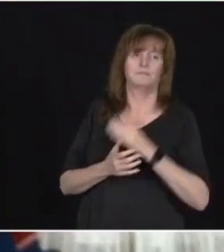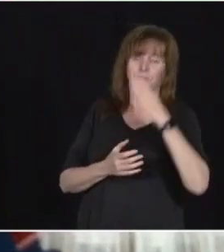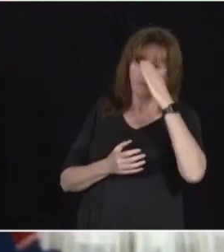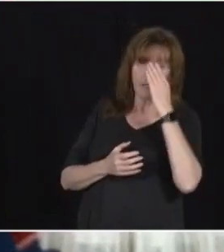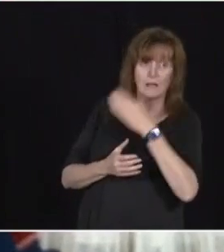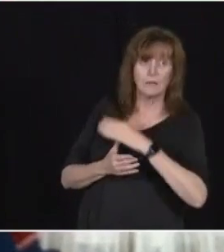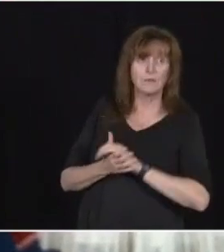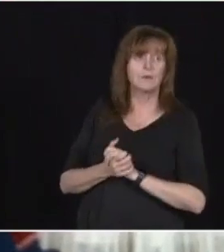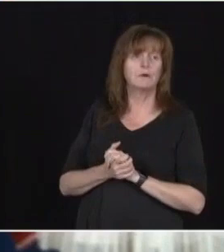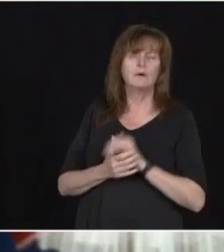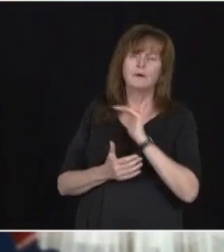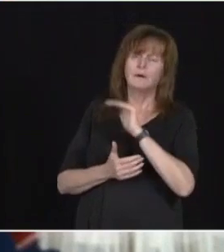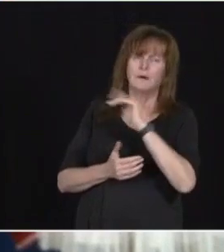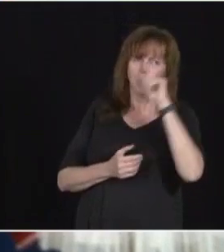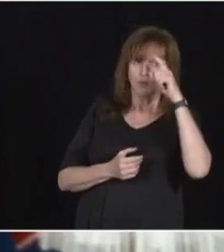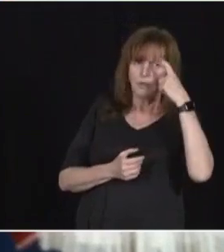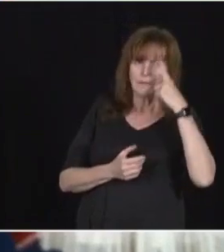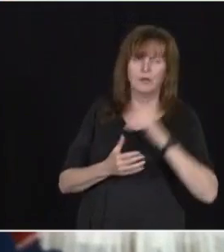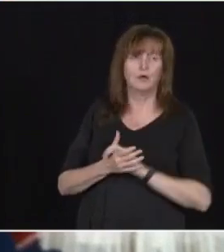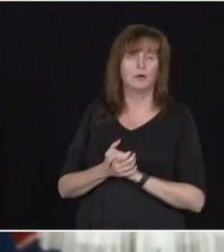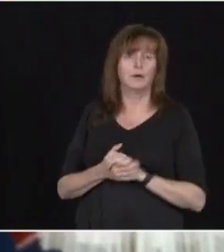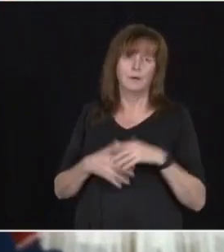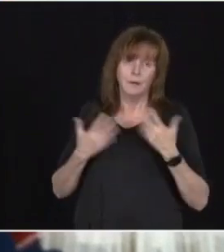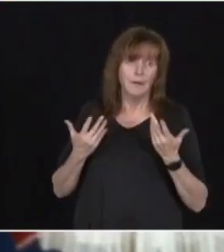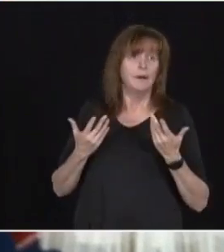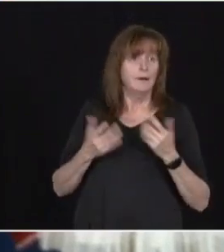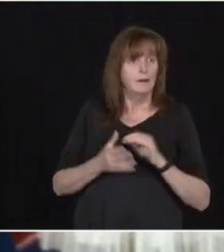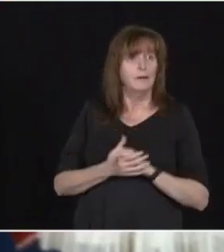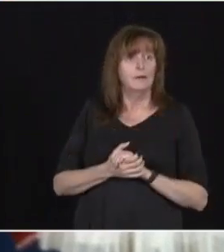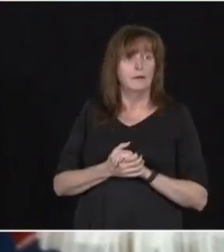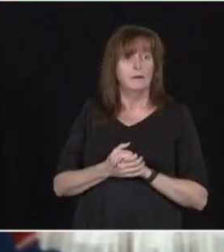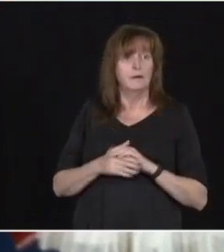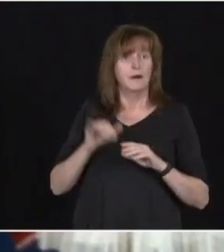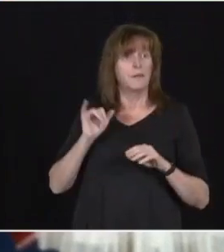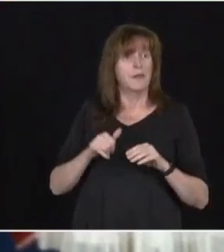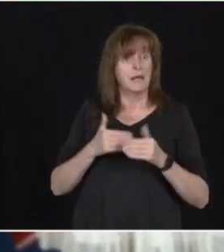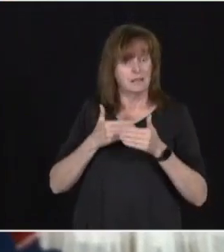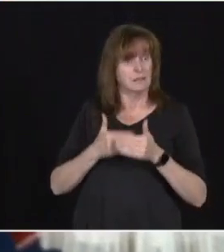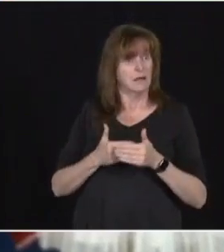Can you respond to some criticism about the stage I reopening plan?